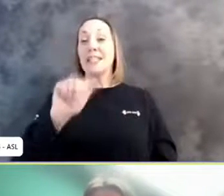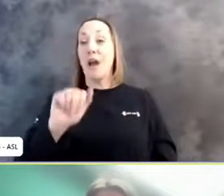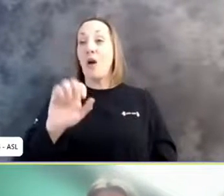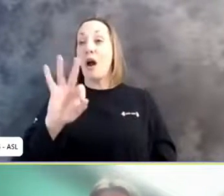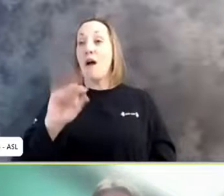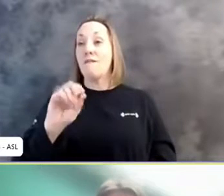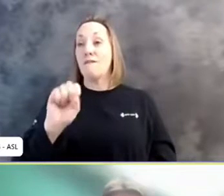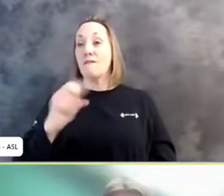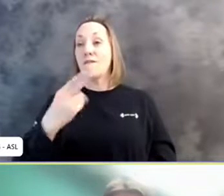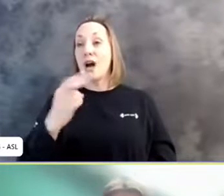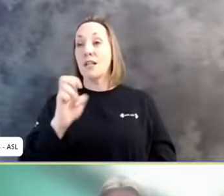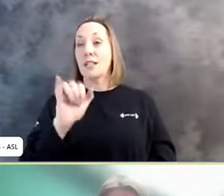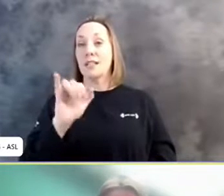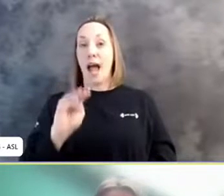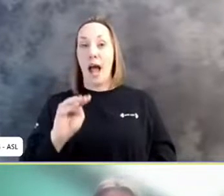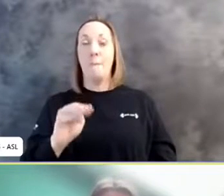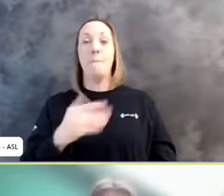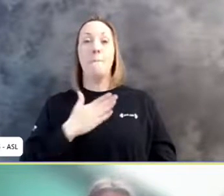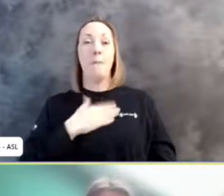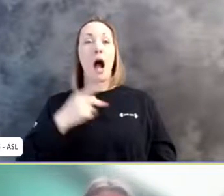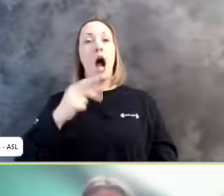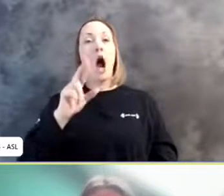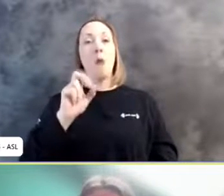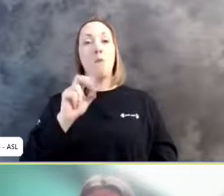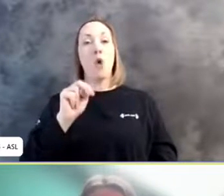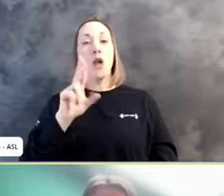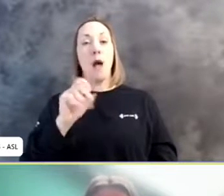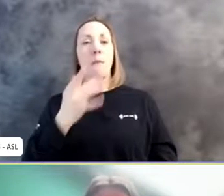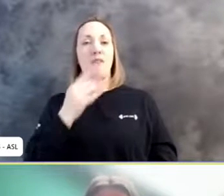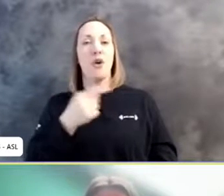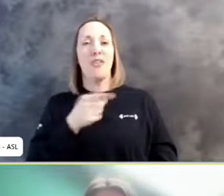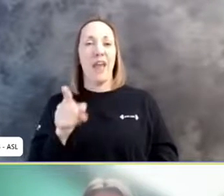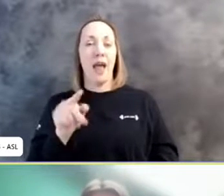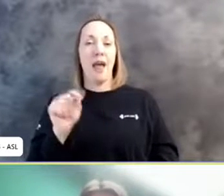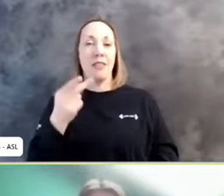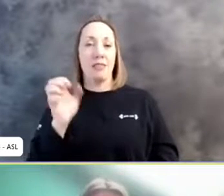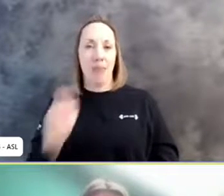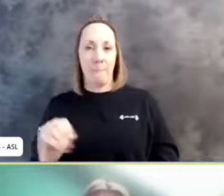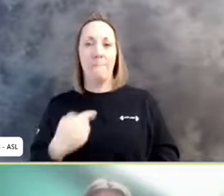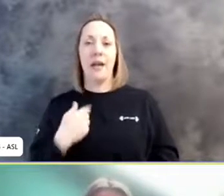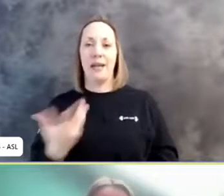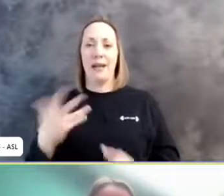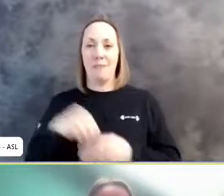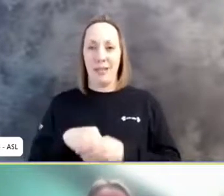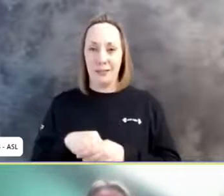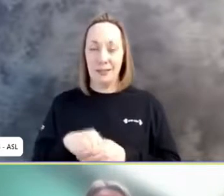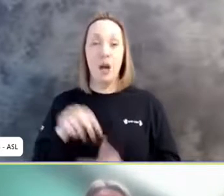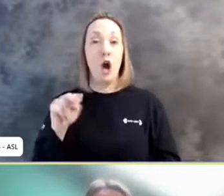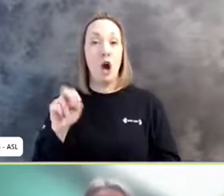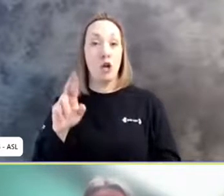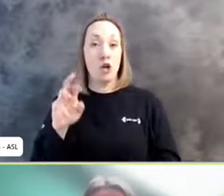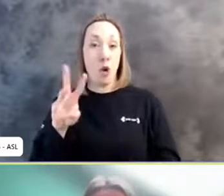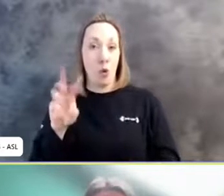send it back to you, Sarah. [SARAH] Hi everyone, my name